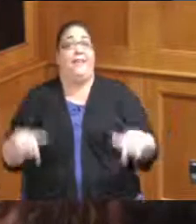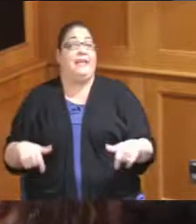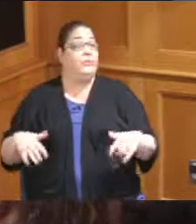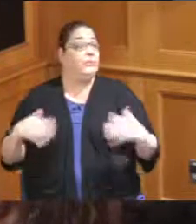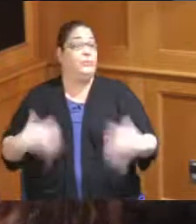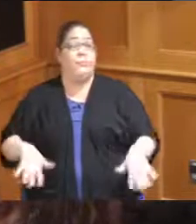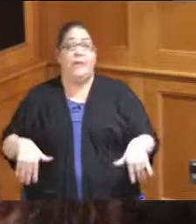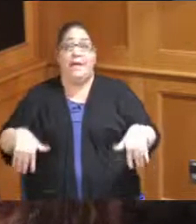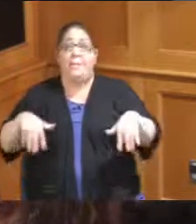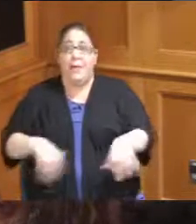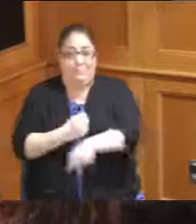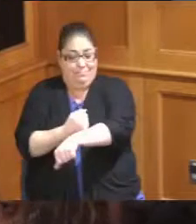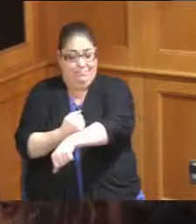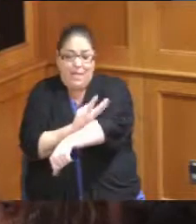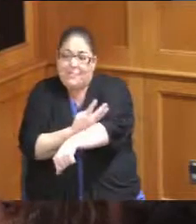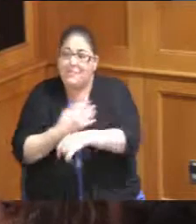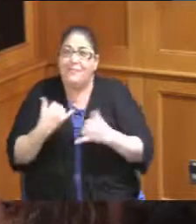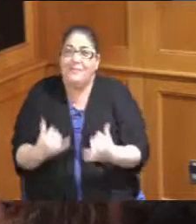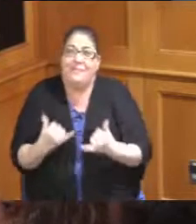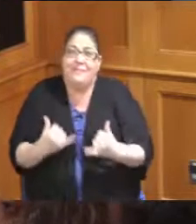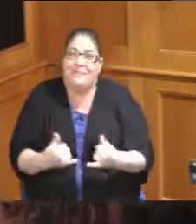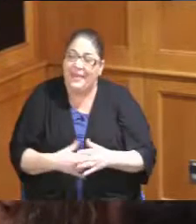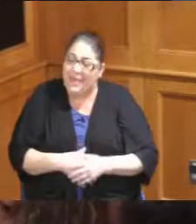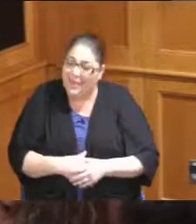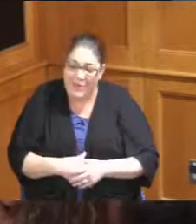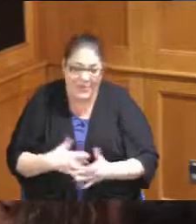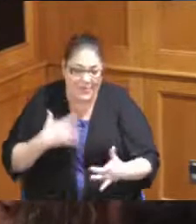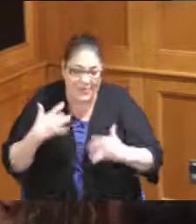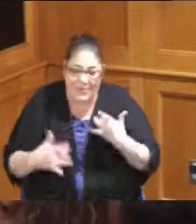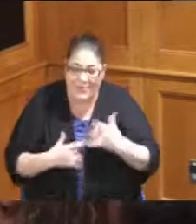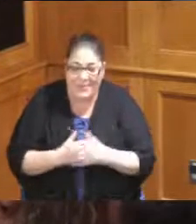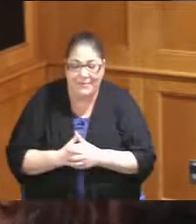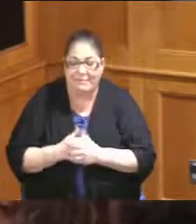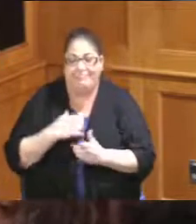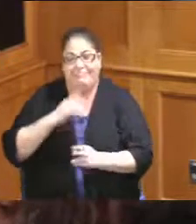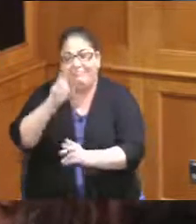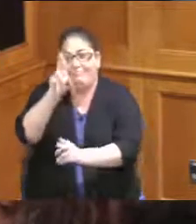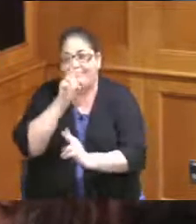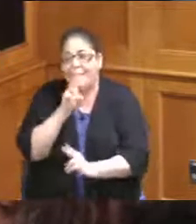have chills right now and I'm just so excited to to have this honor and I'm so proud of Purcell